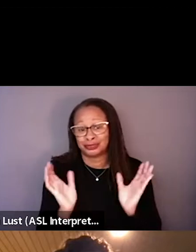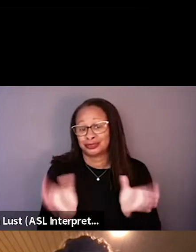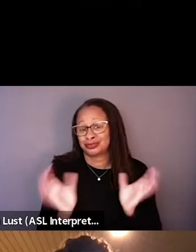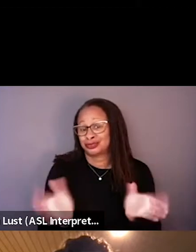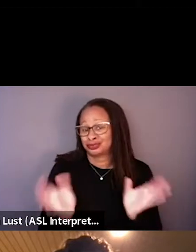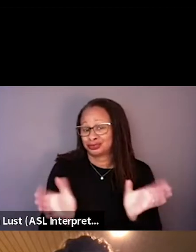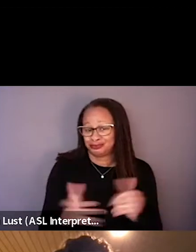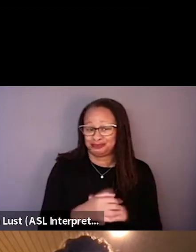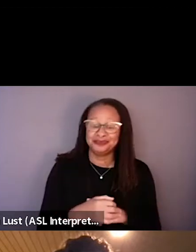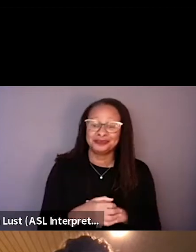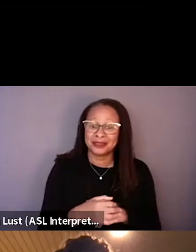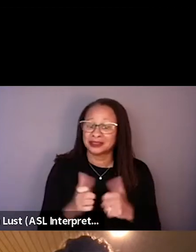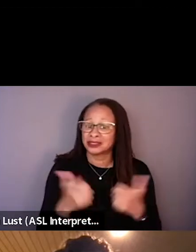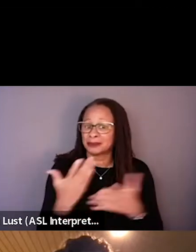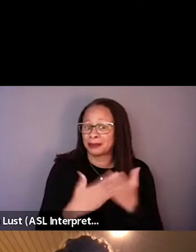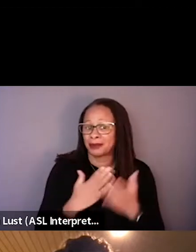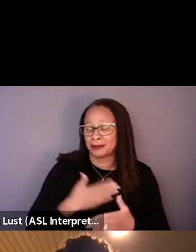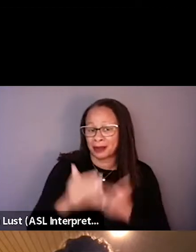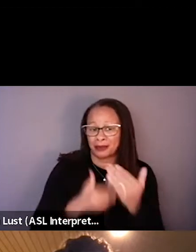And so that, that is a big part of my process is spending time.